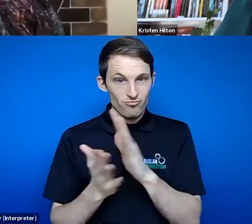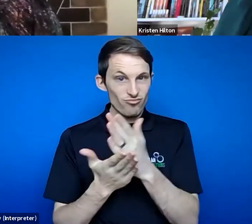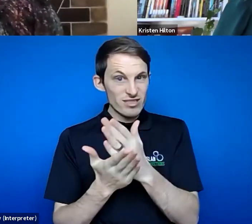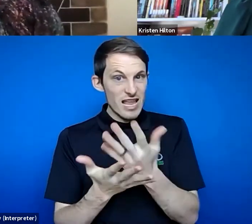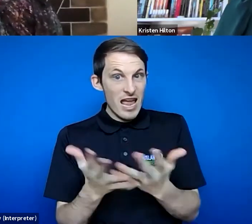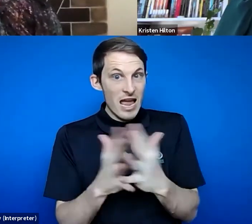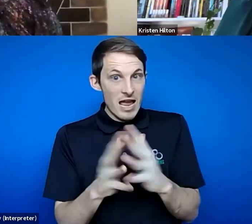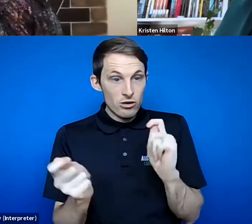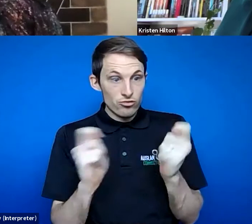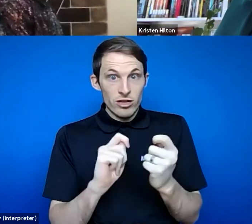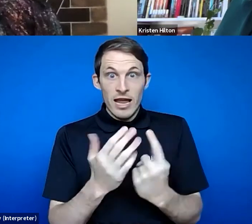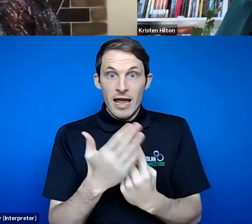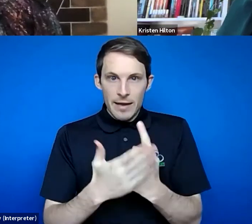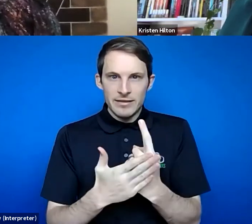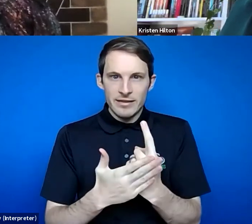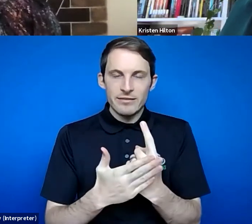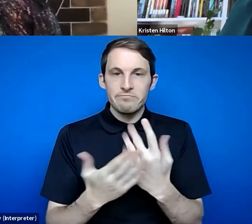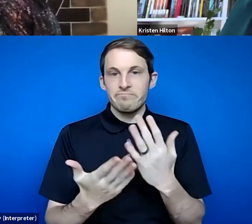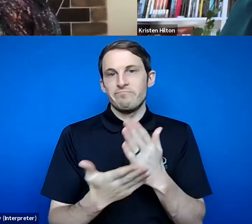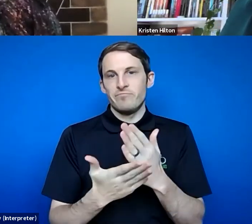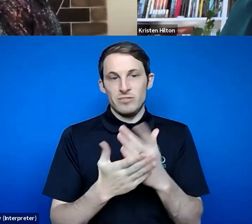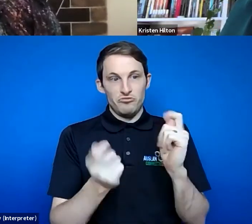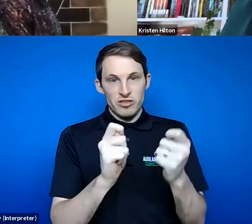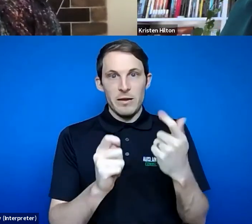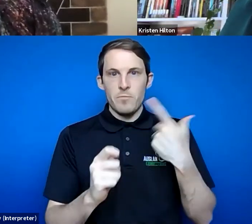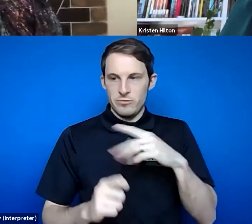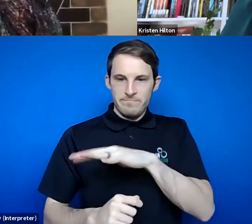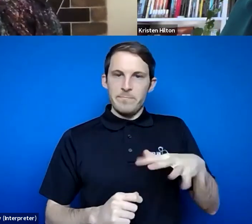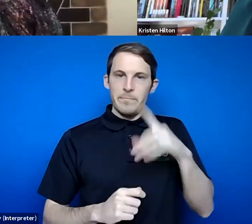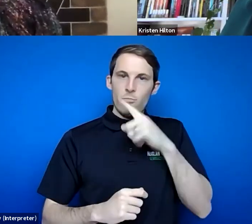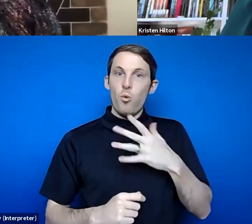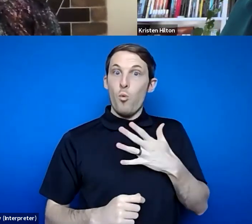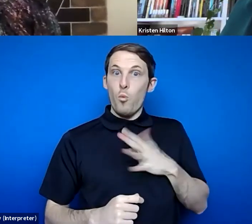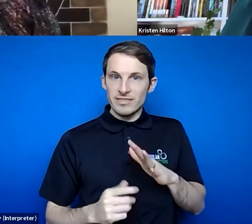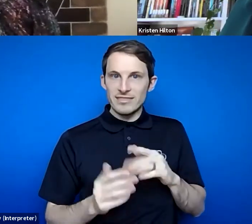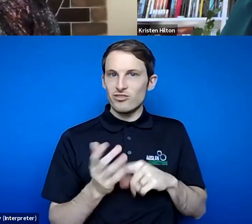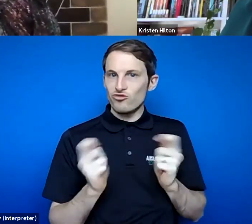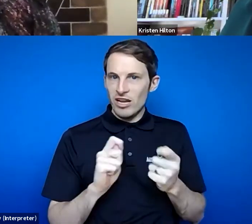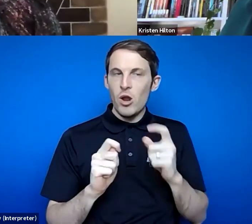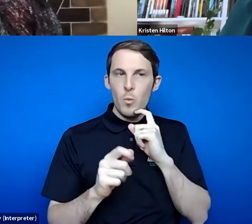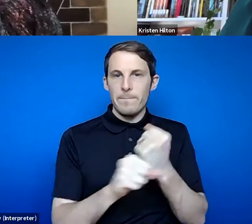ultimately it happens because people want it to and because hearts and mind, individuals